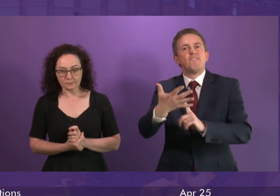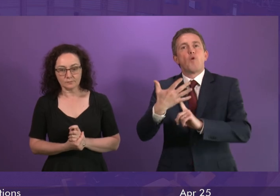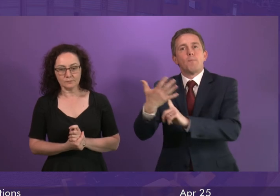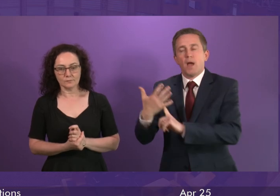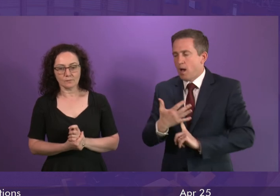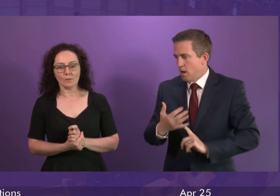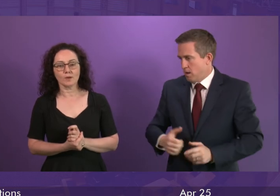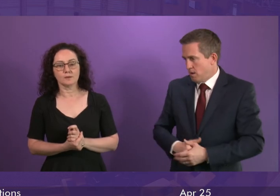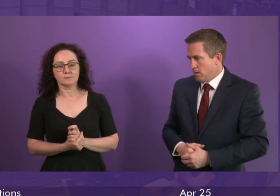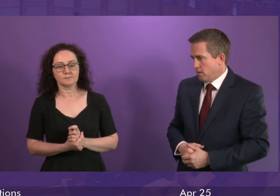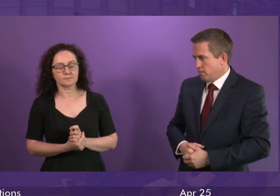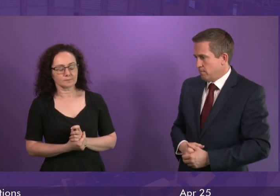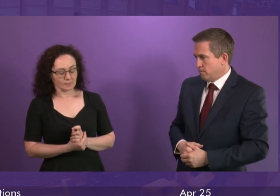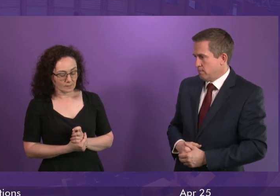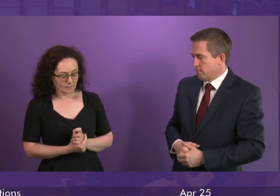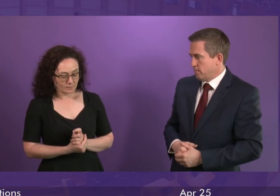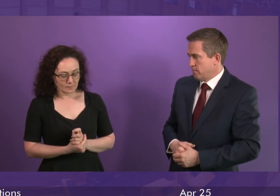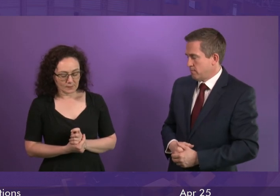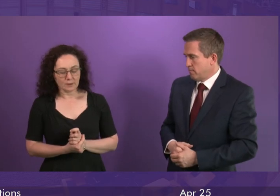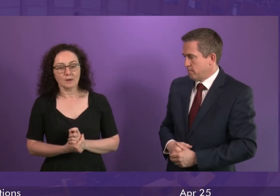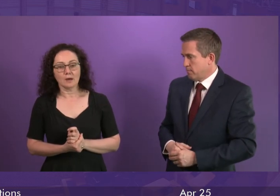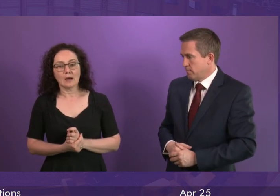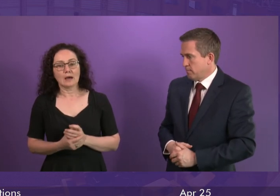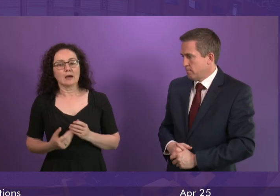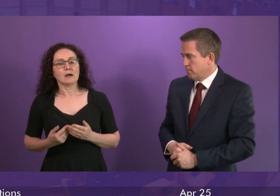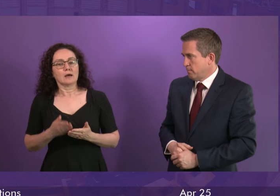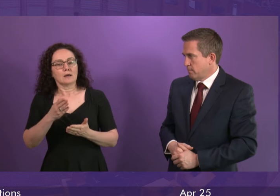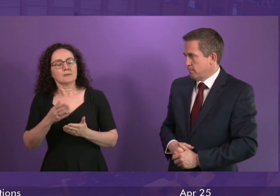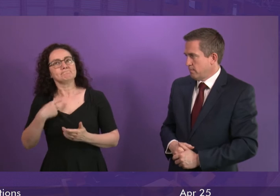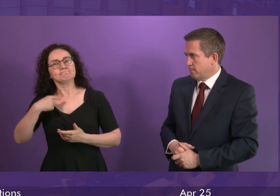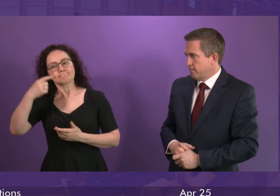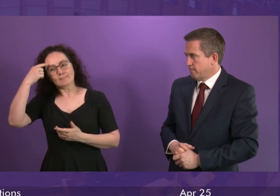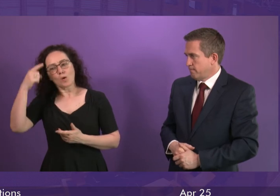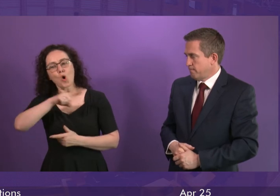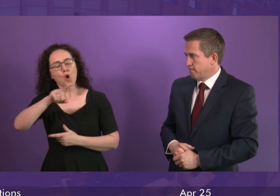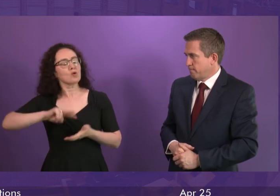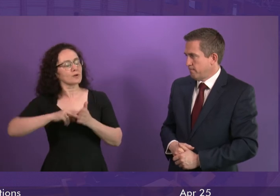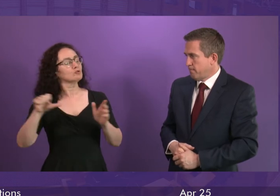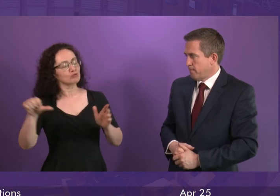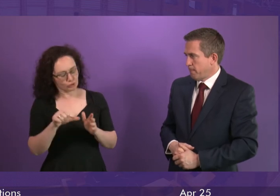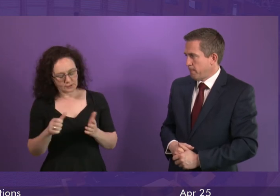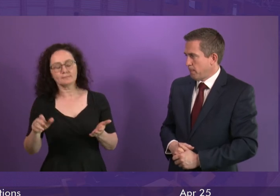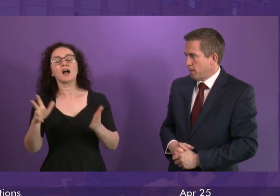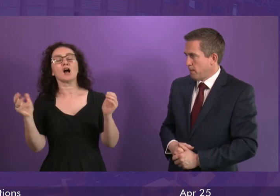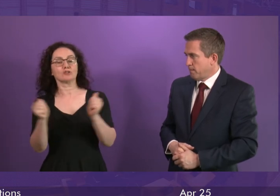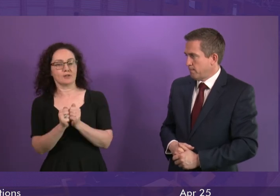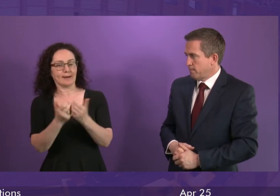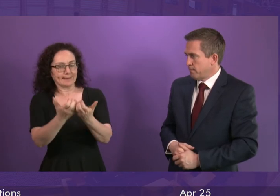I agree with that. All organisations should sign up to the accepted definition of Islamophobia,